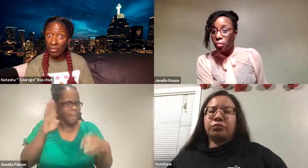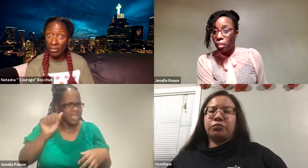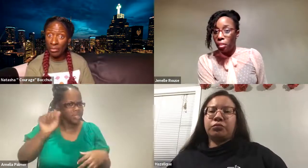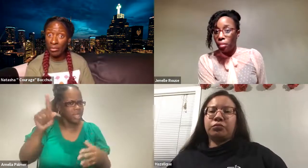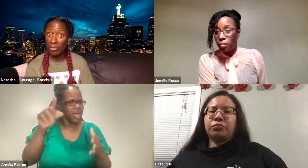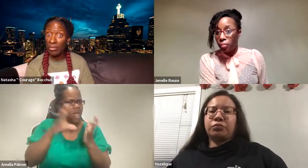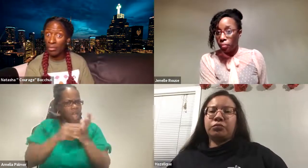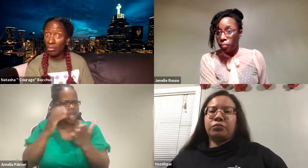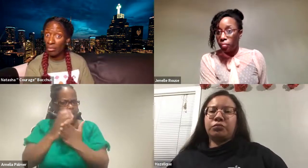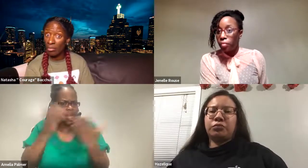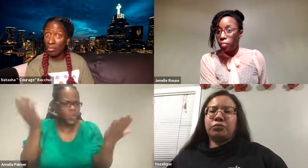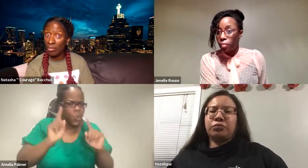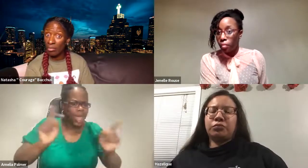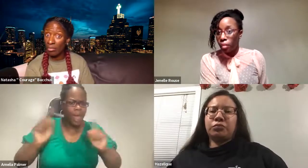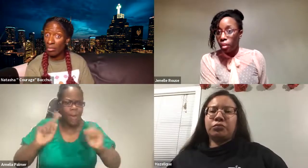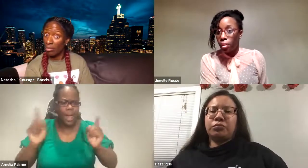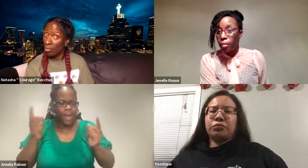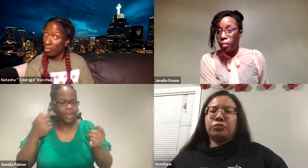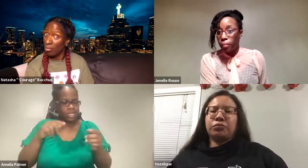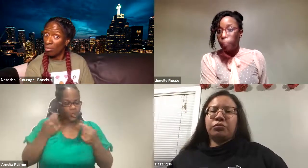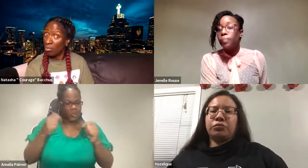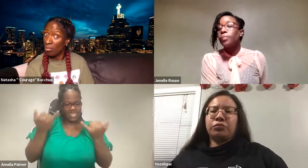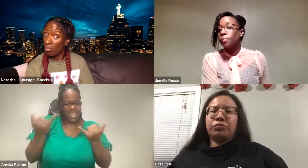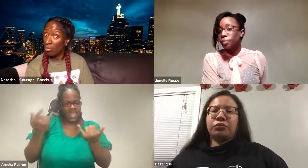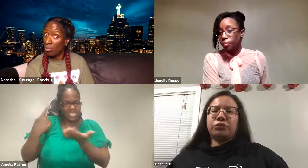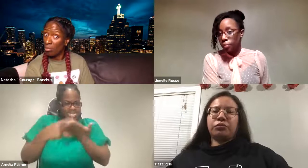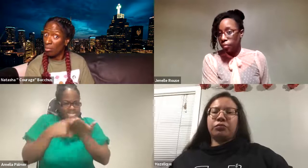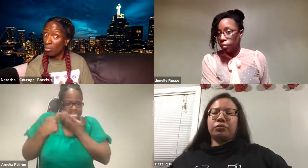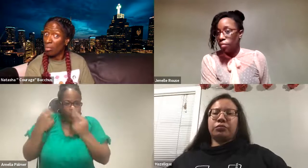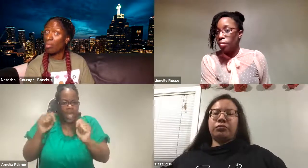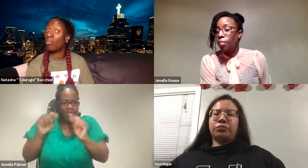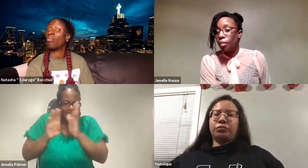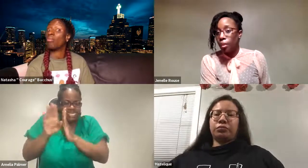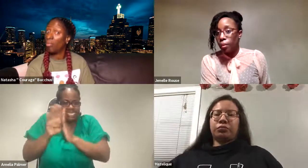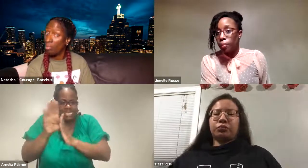people are now talking about how they want BASL exposure and more courses being offered and so